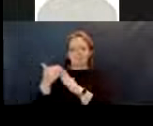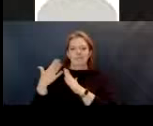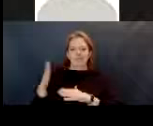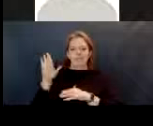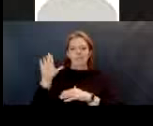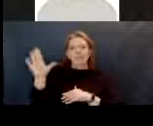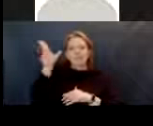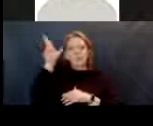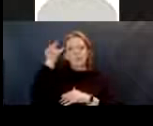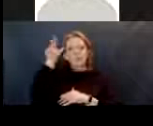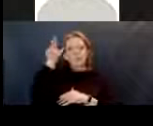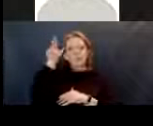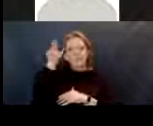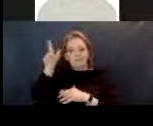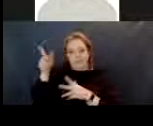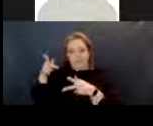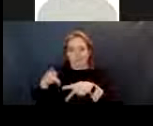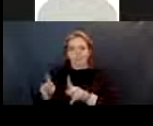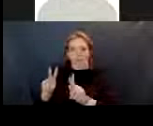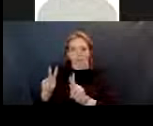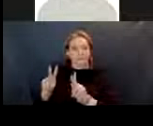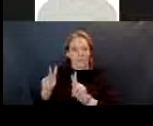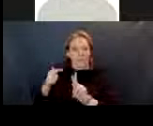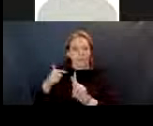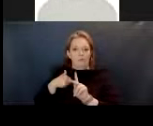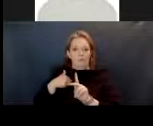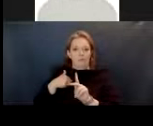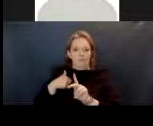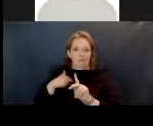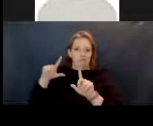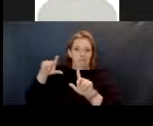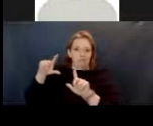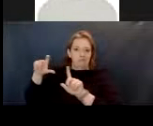that he allowed me to take pictures of.